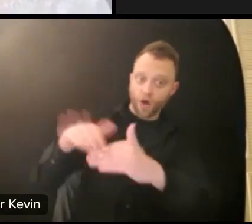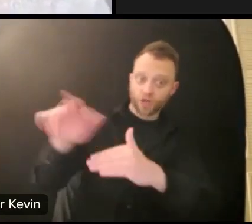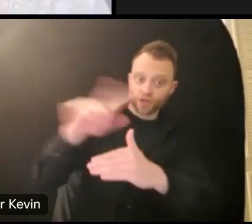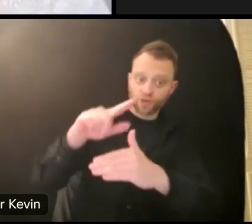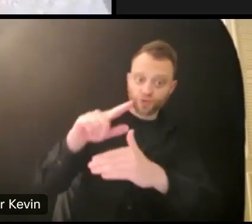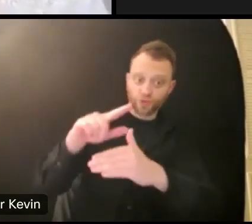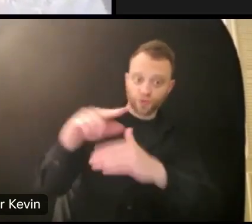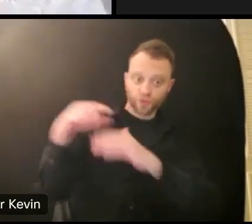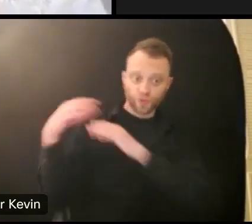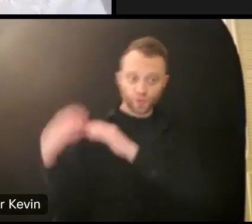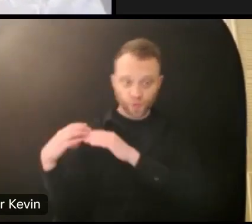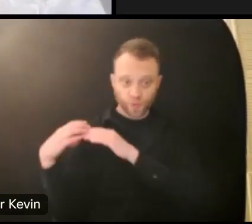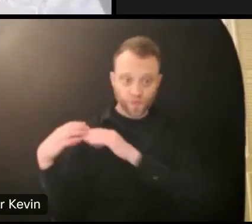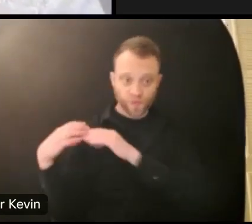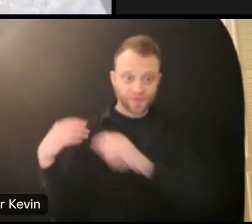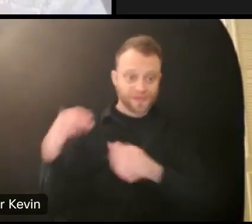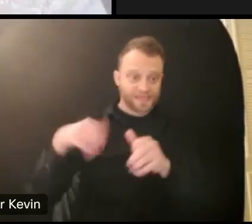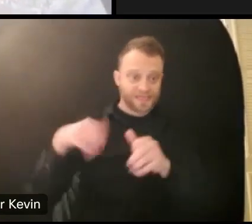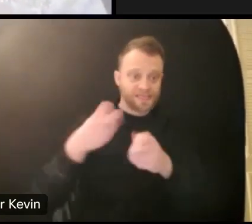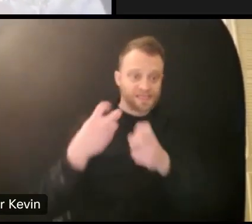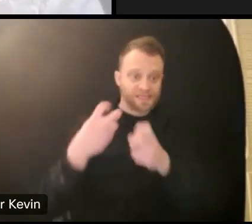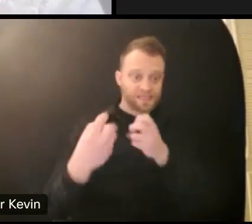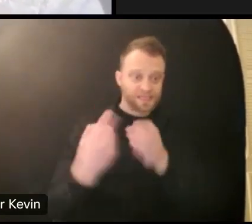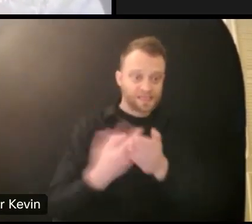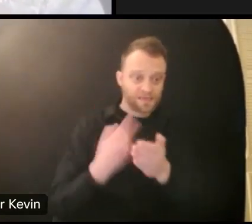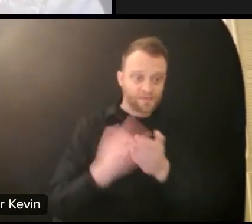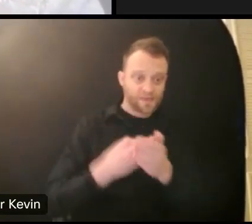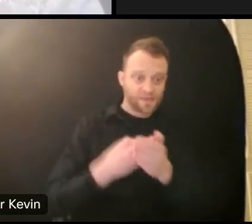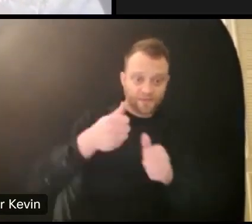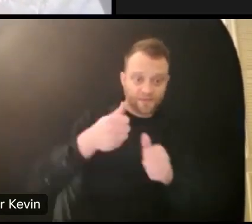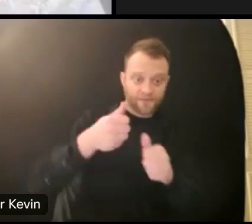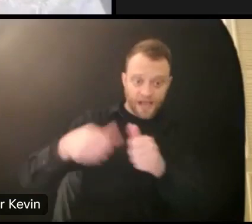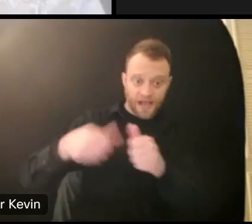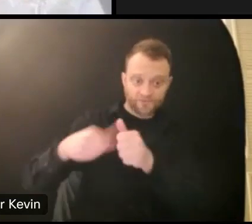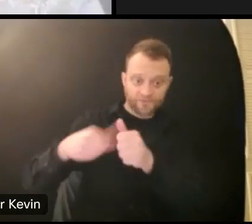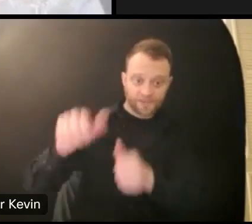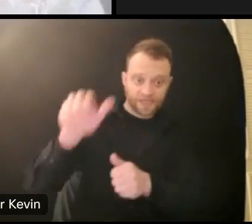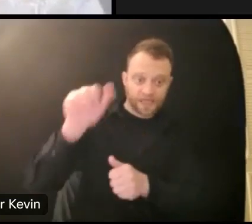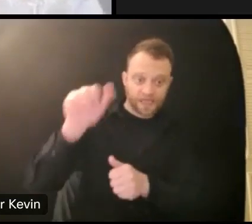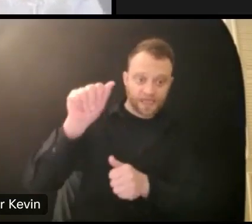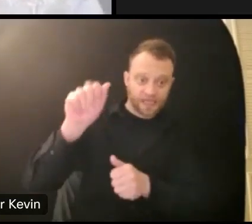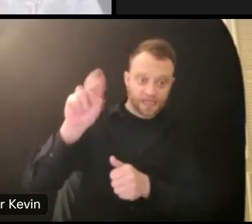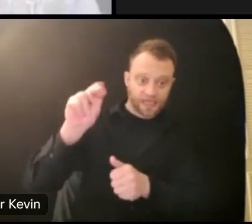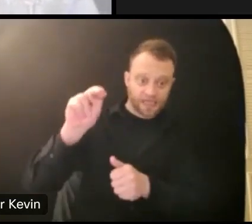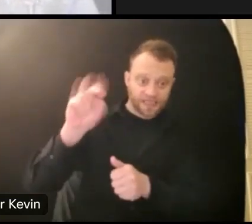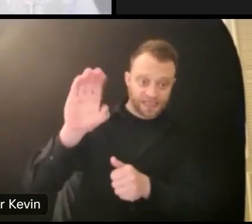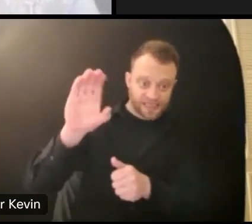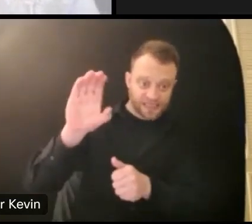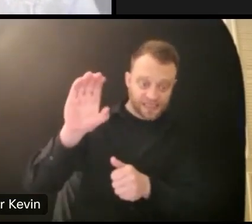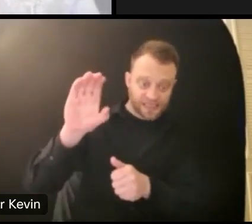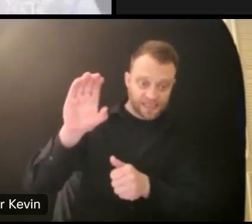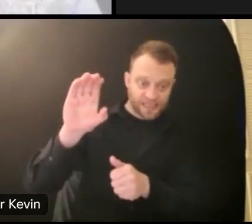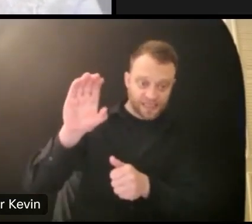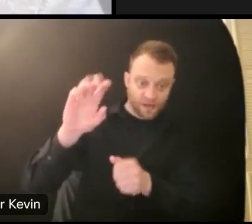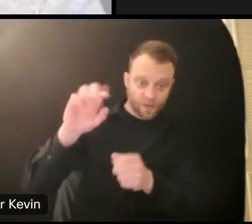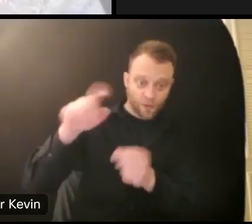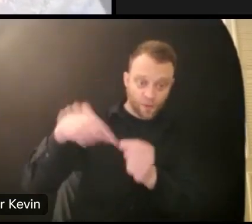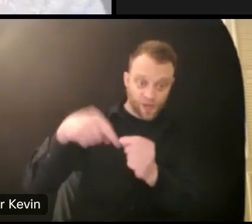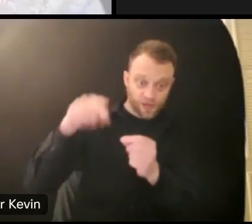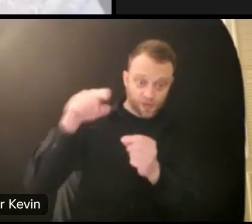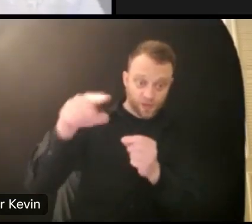This is something for each ANC. When you and other Commissioners come together into the one ANC,